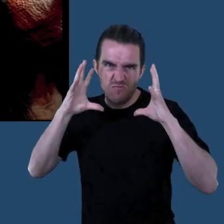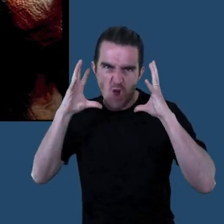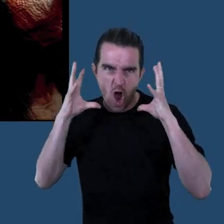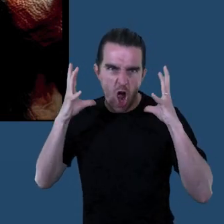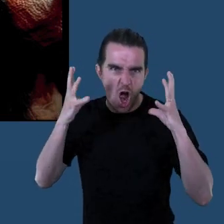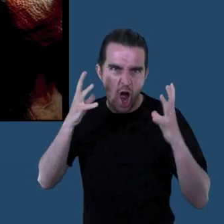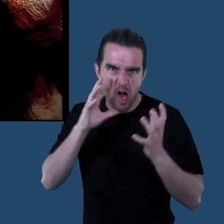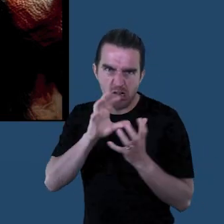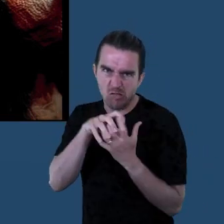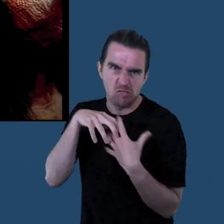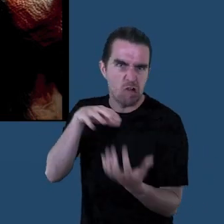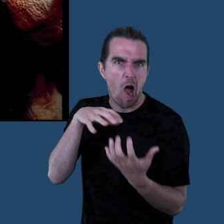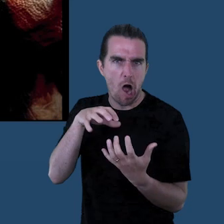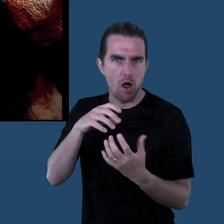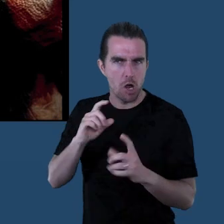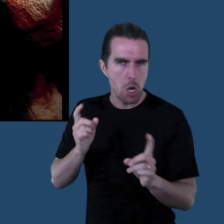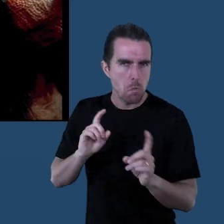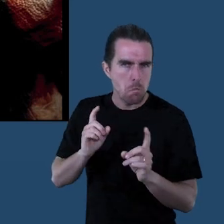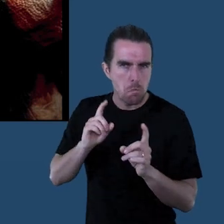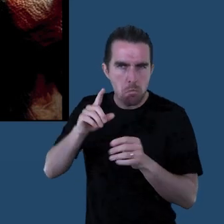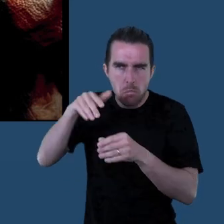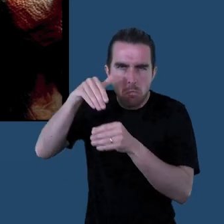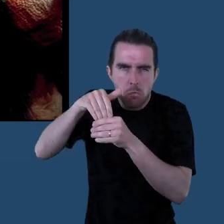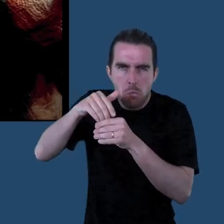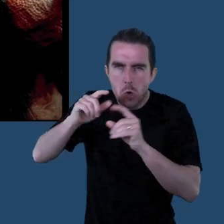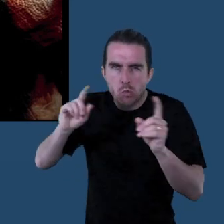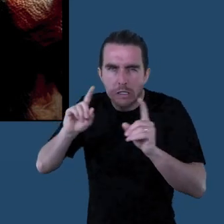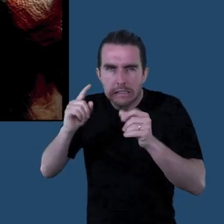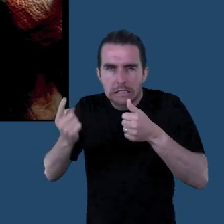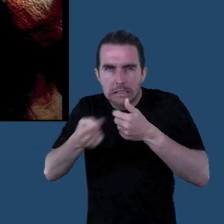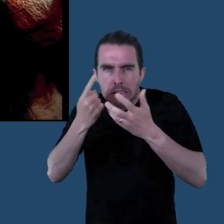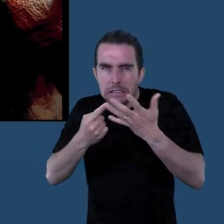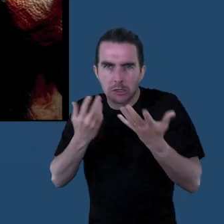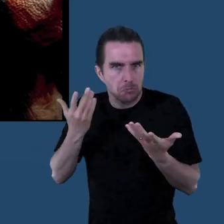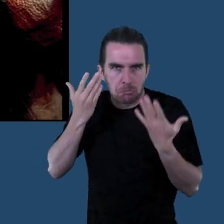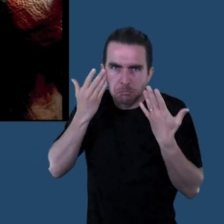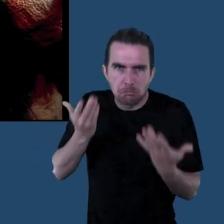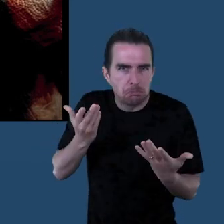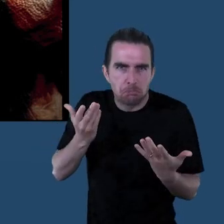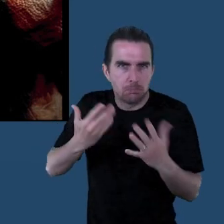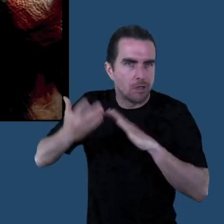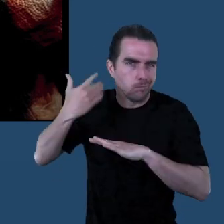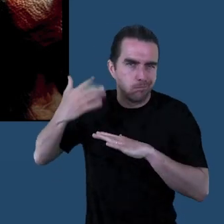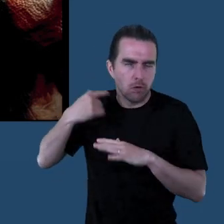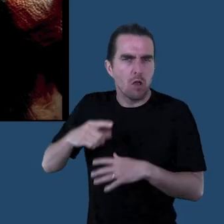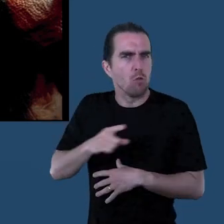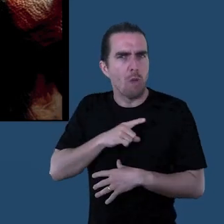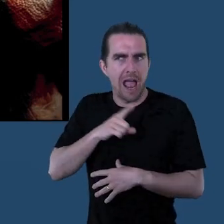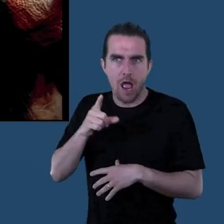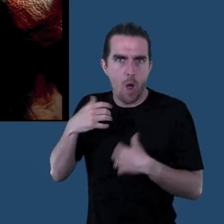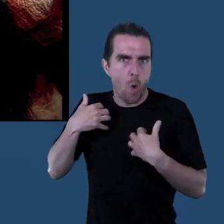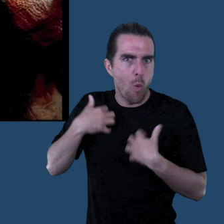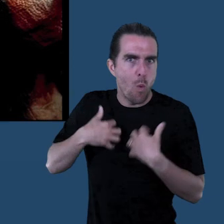and then there's the mystery behind them, the fact that they're all gone. Why aren't they here? How did they become so successful?